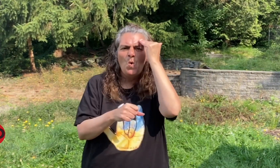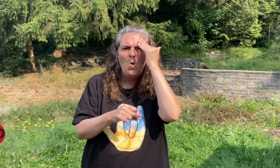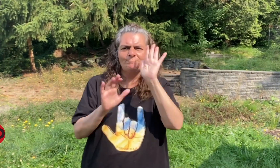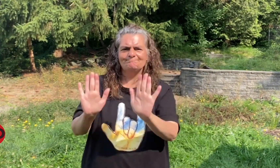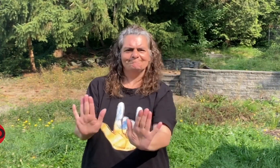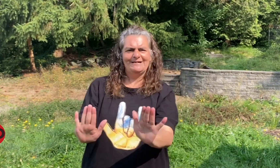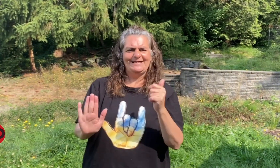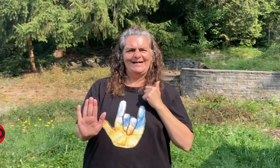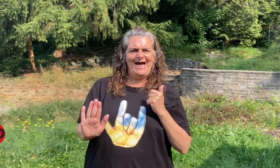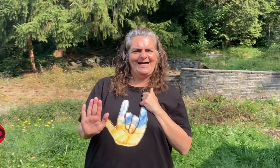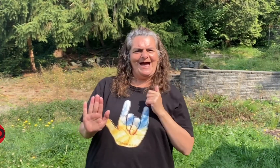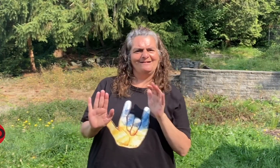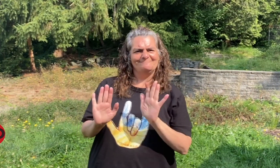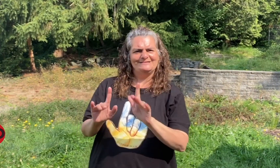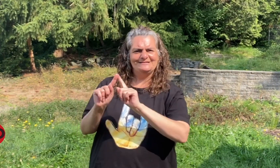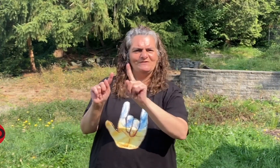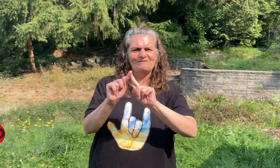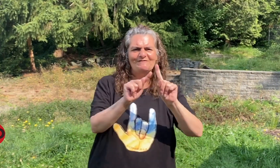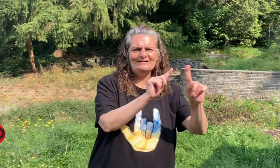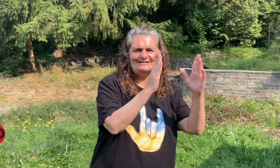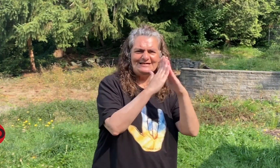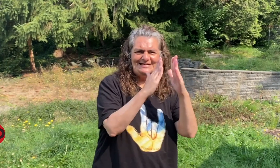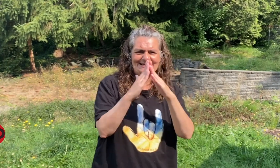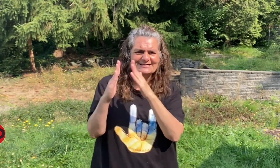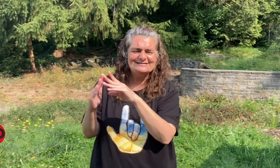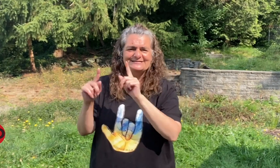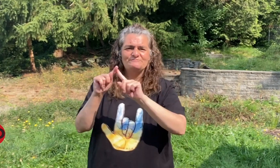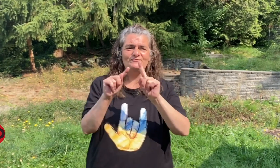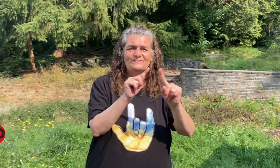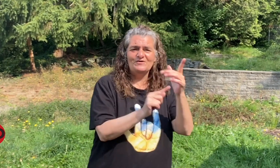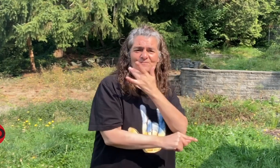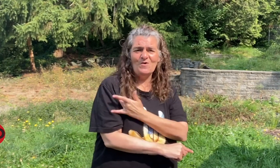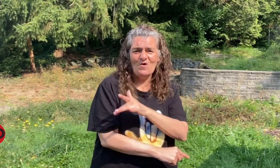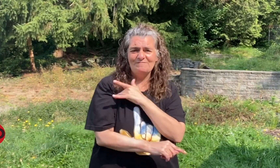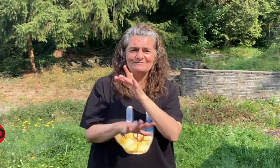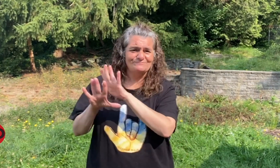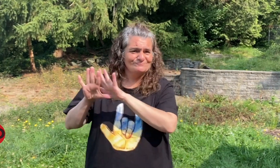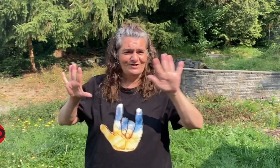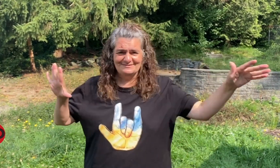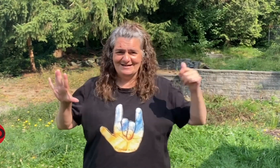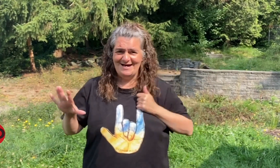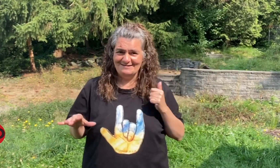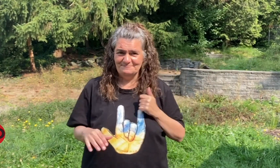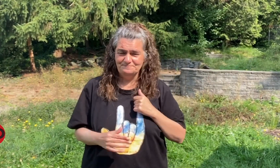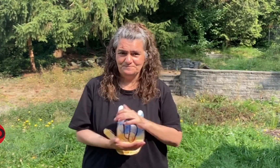learn the Canadian lifestyle, different cities and provinces across Canada.